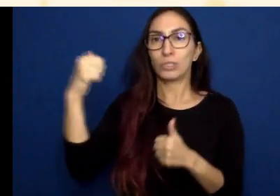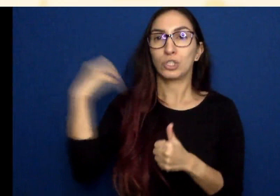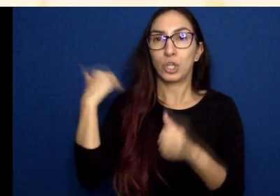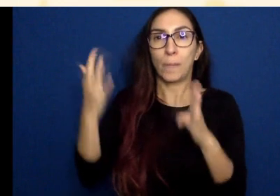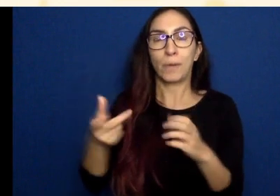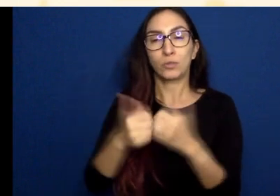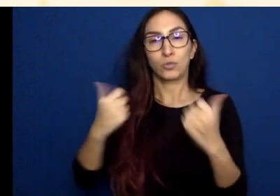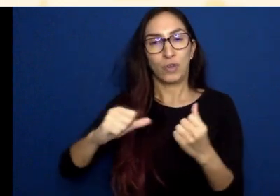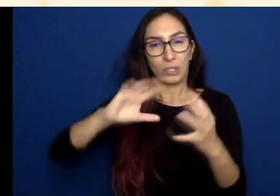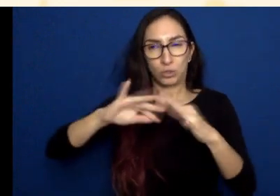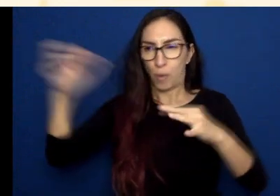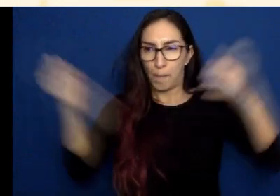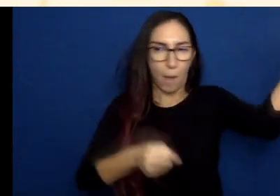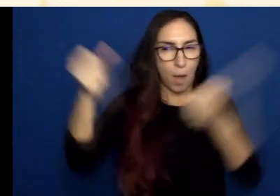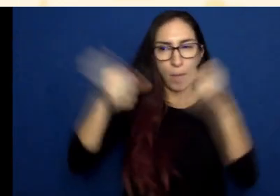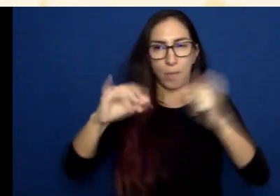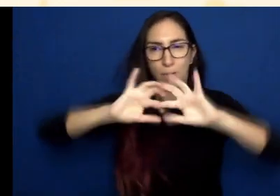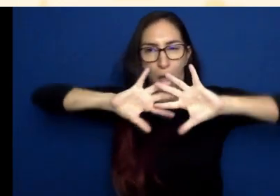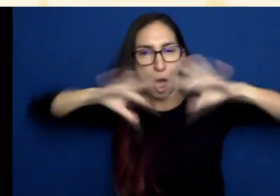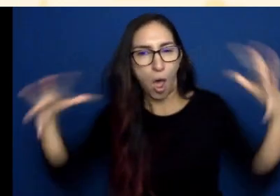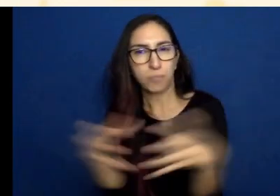That all the different companies had their own guidelines